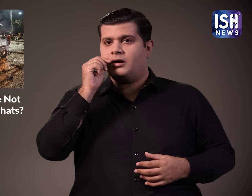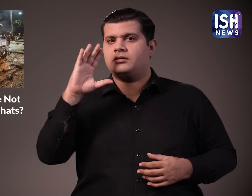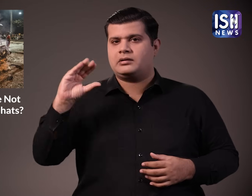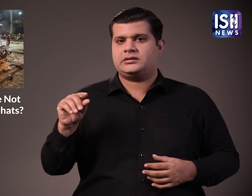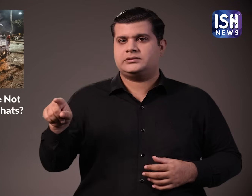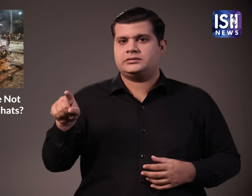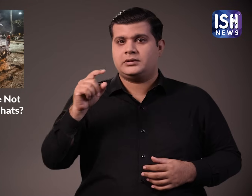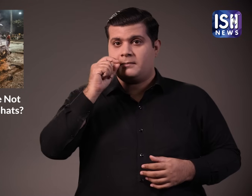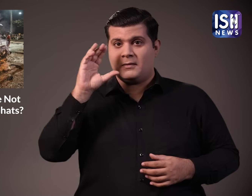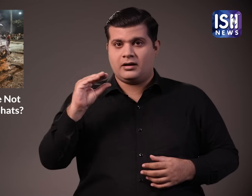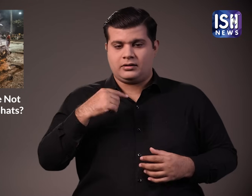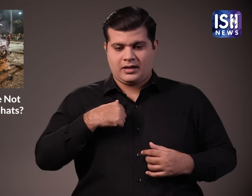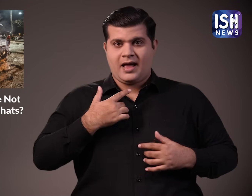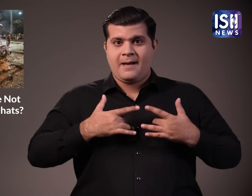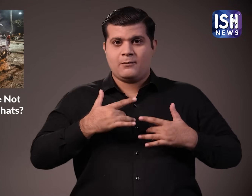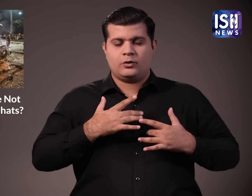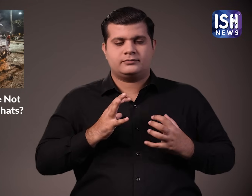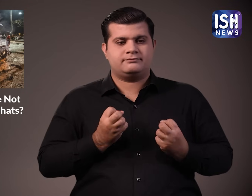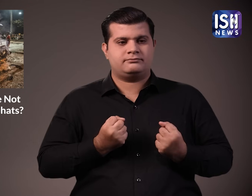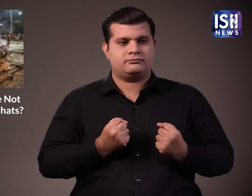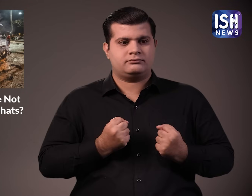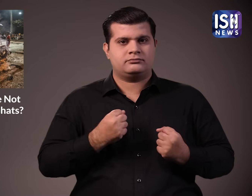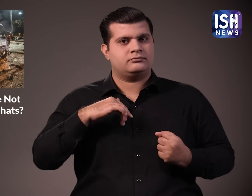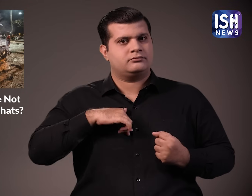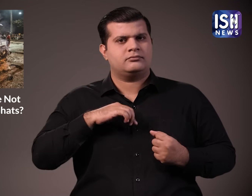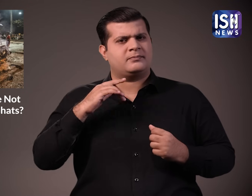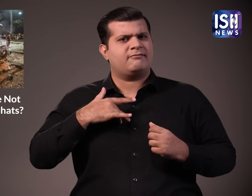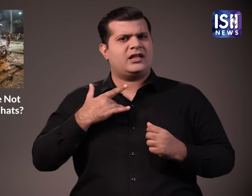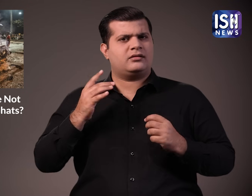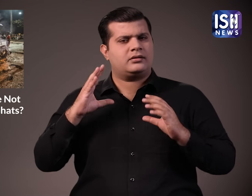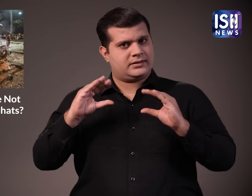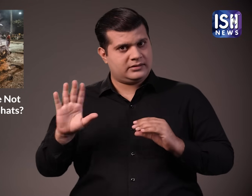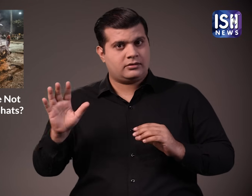Men are known to be less emotional than the women and are able to control their emotions.